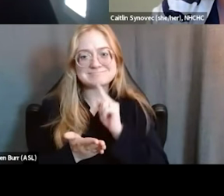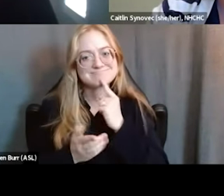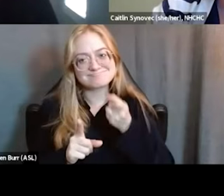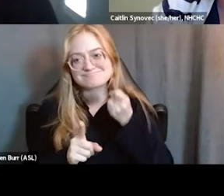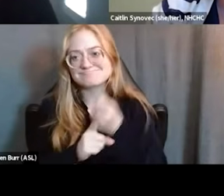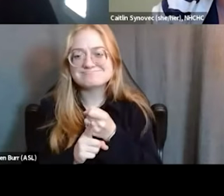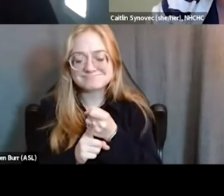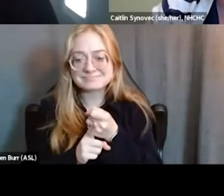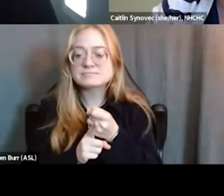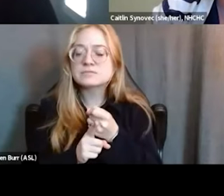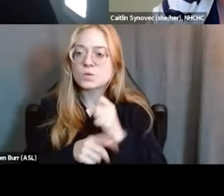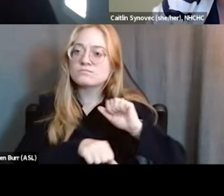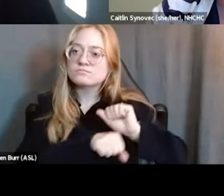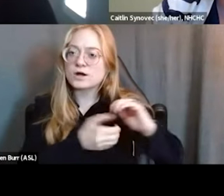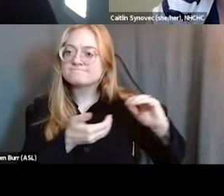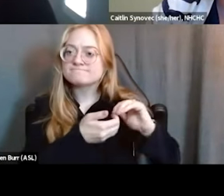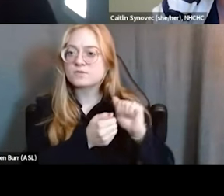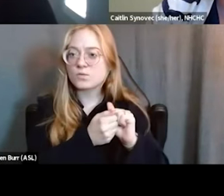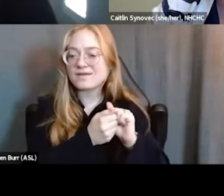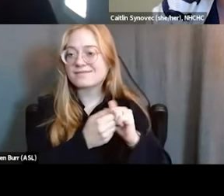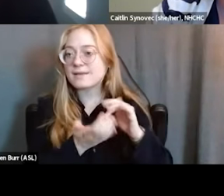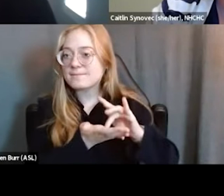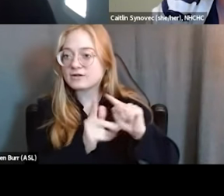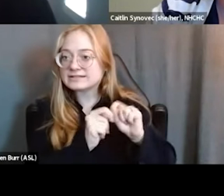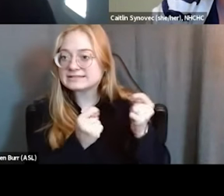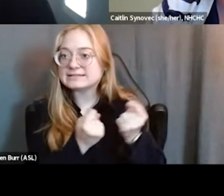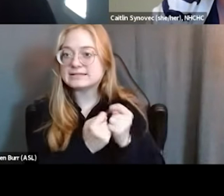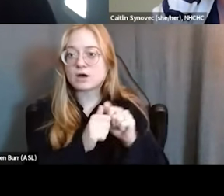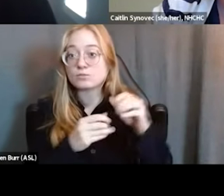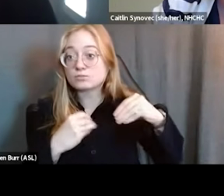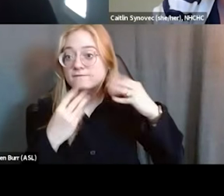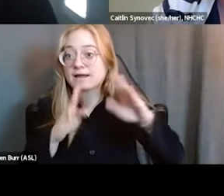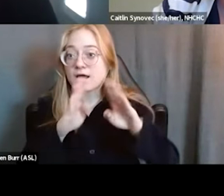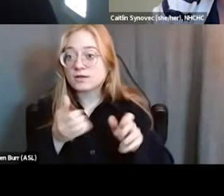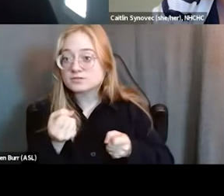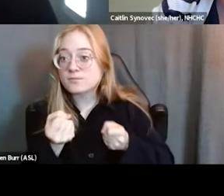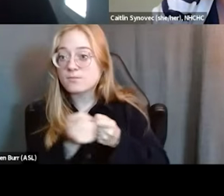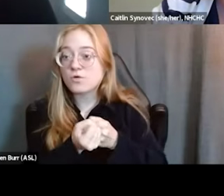how we can address benefits, or benefit acquisition, or housing support before they become homeless